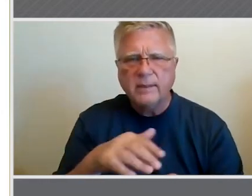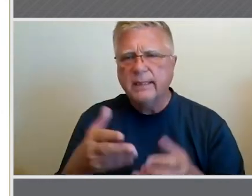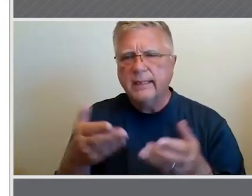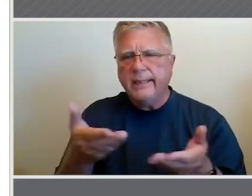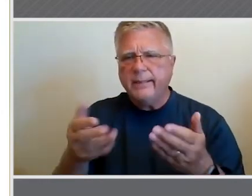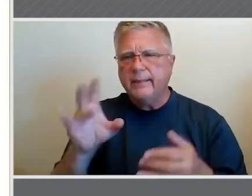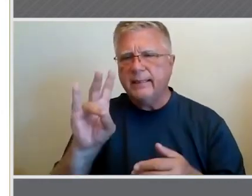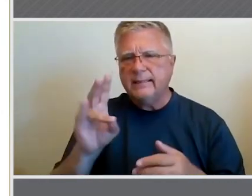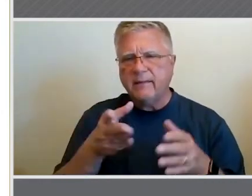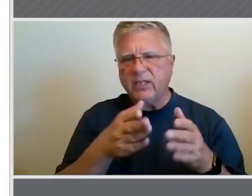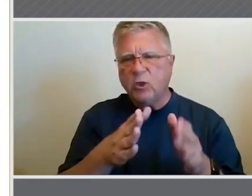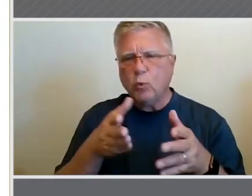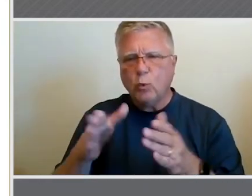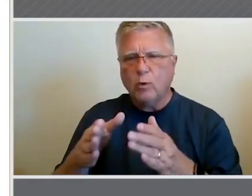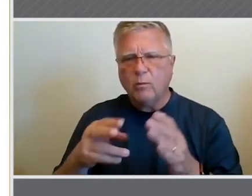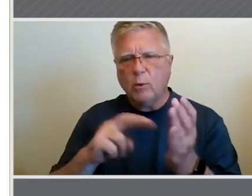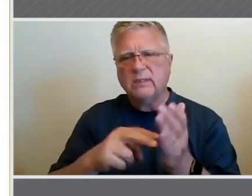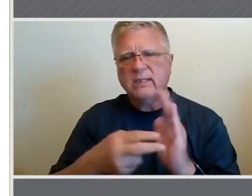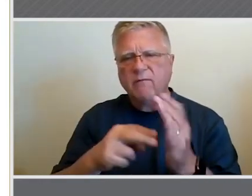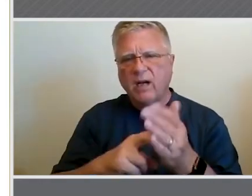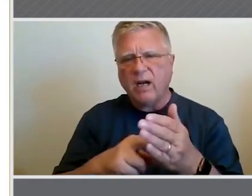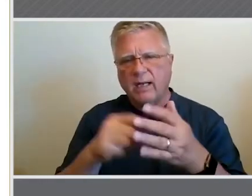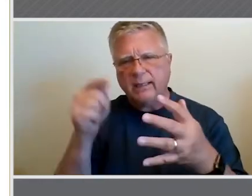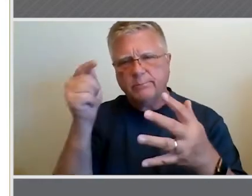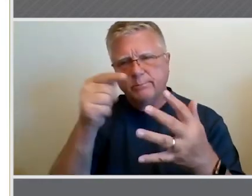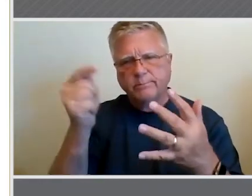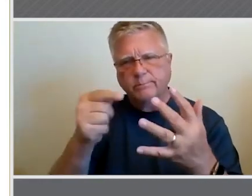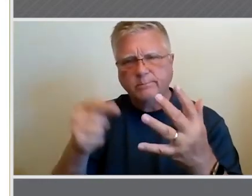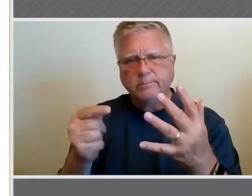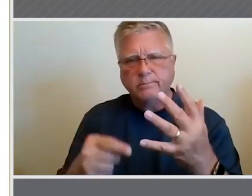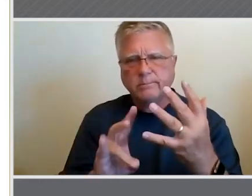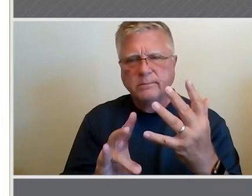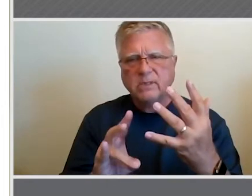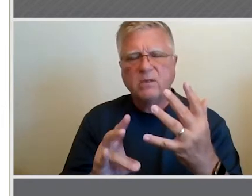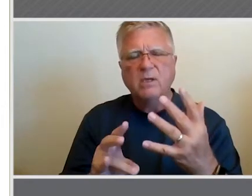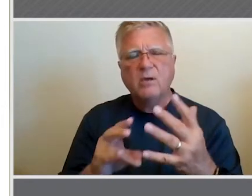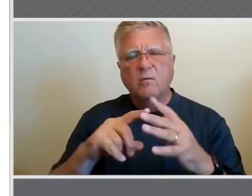have been defined revenue so hope as our initial work to support that these sort